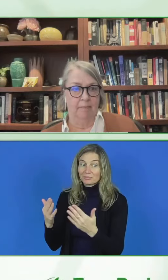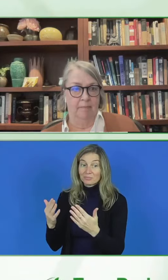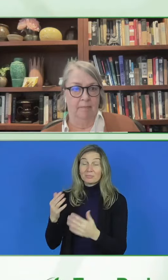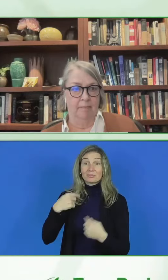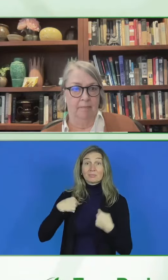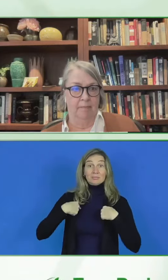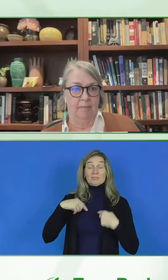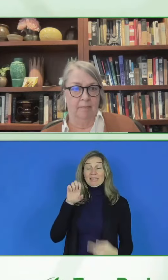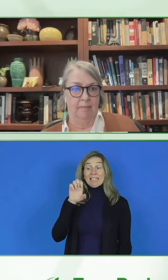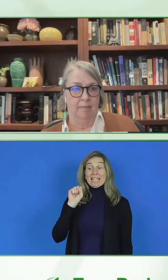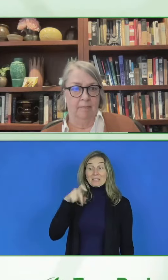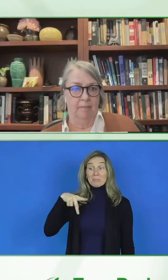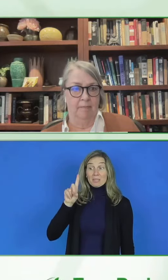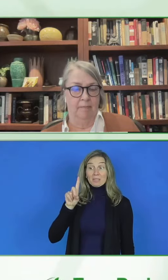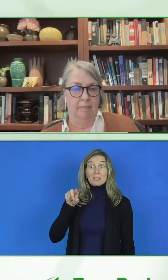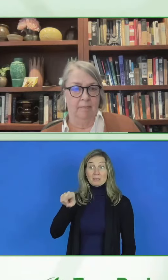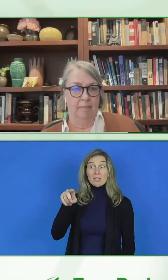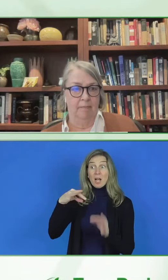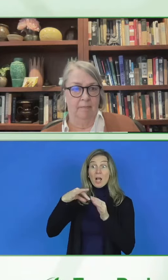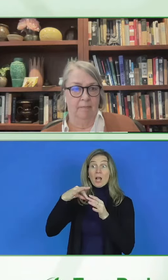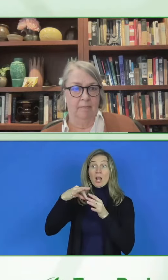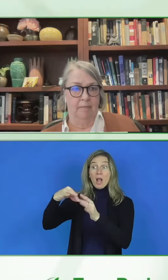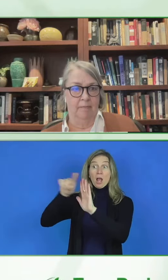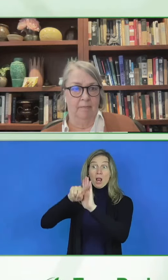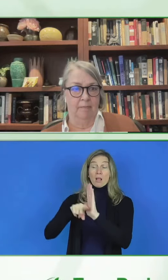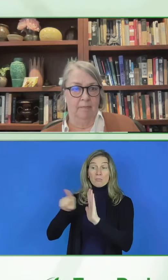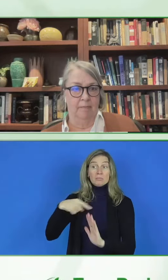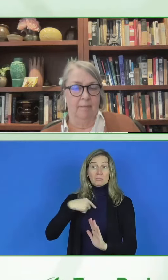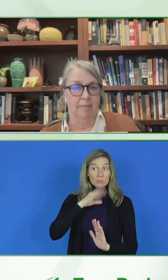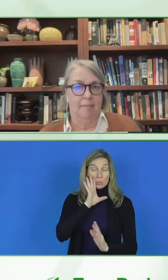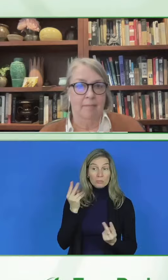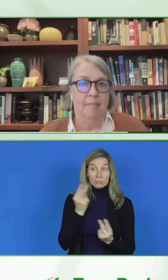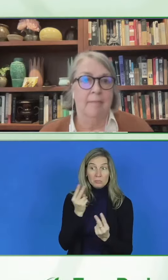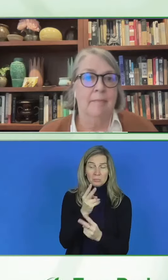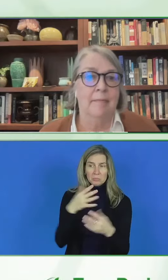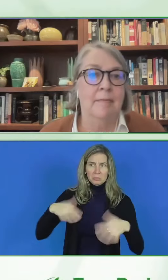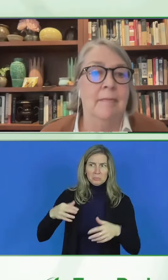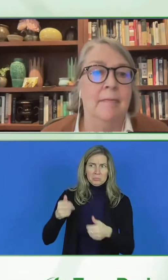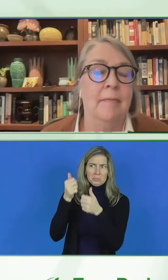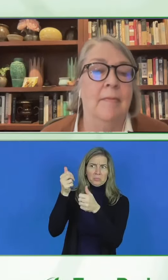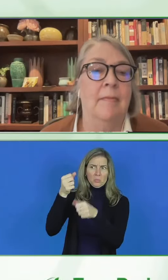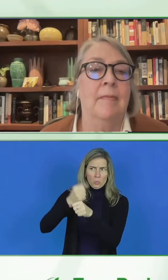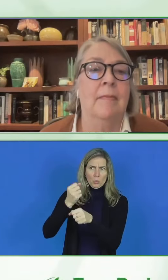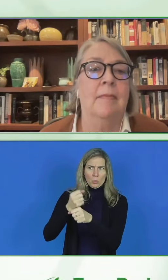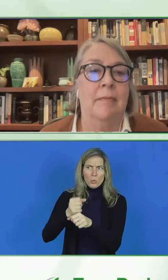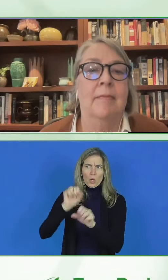guidelines because they are very important for the work a lot of our members do, so thank you very much for sharing that.